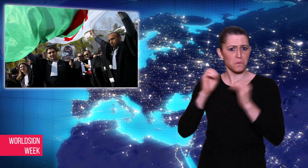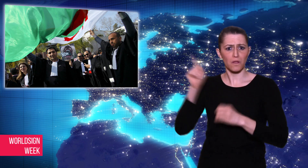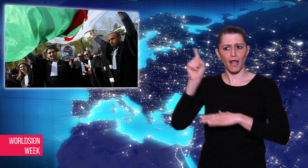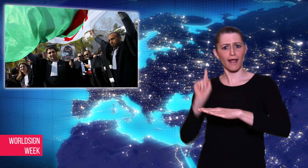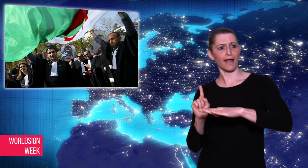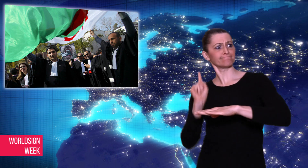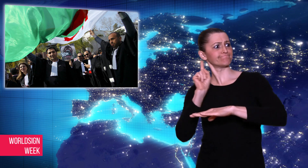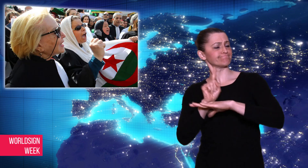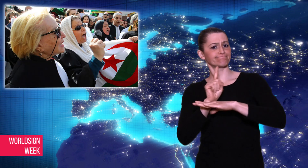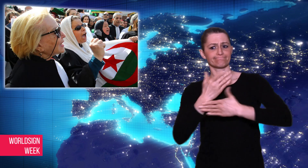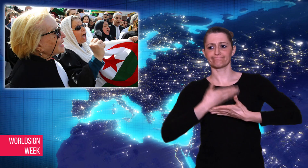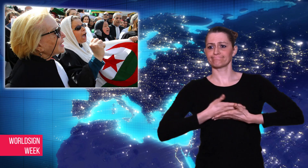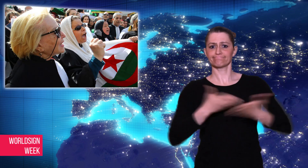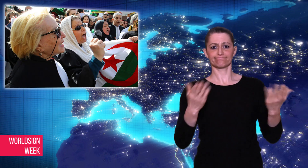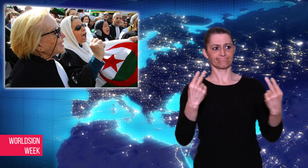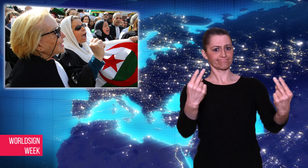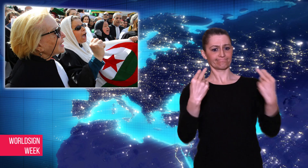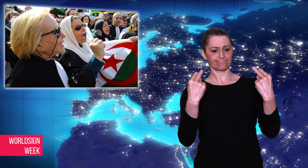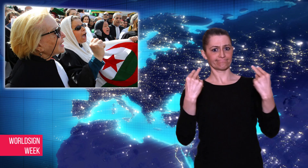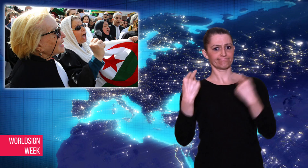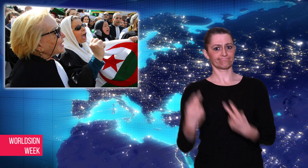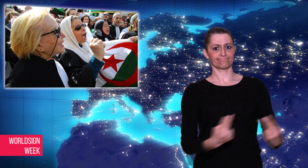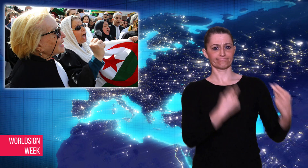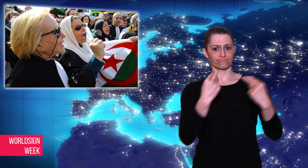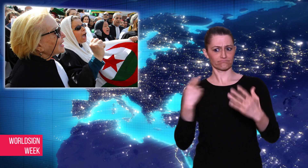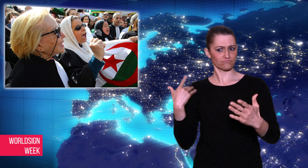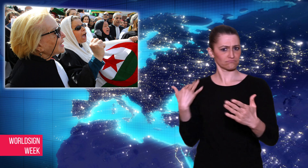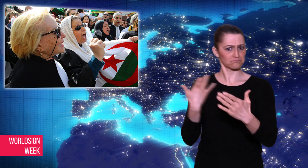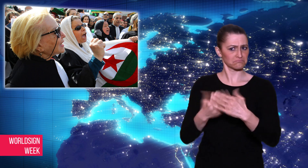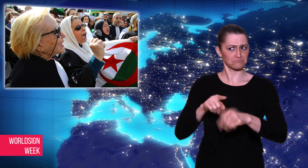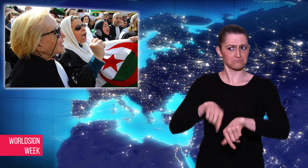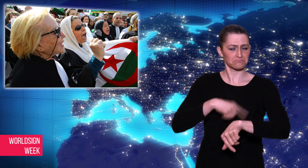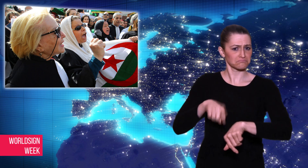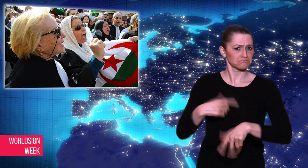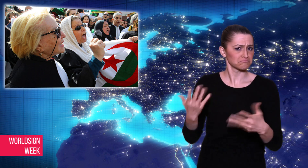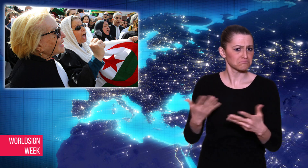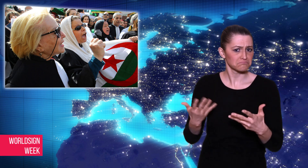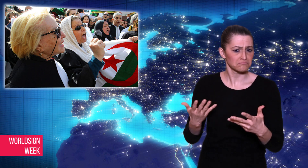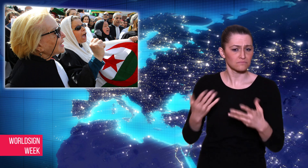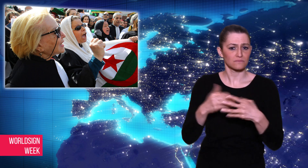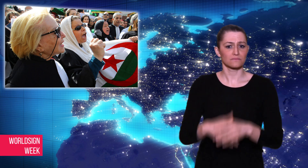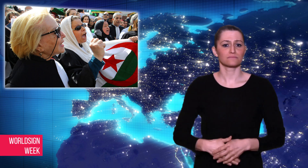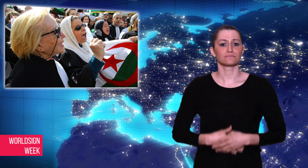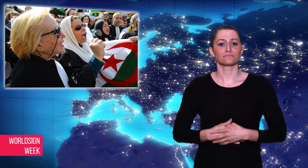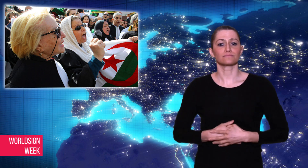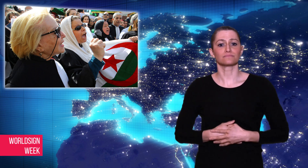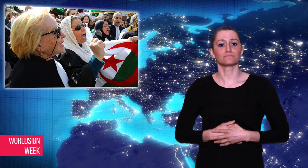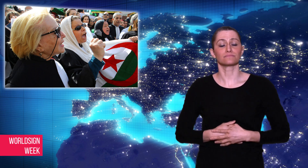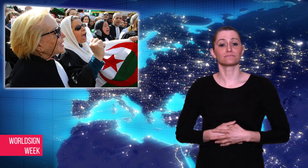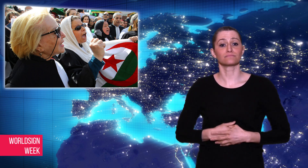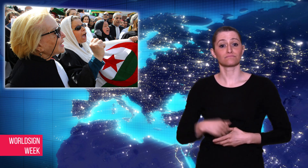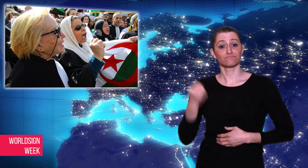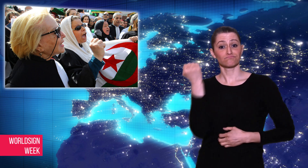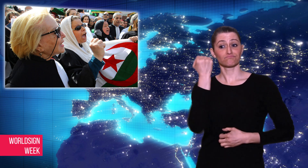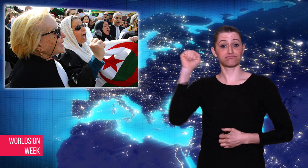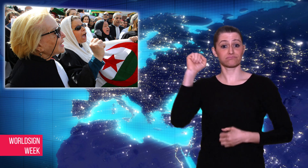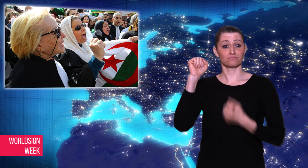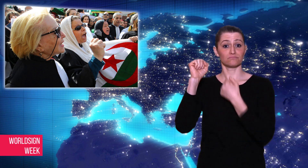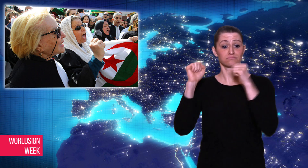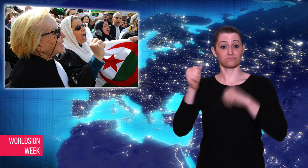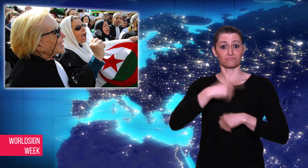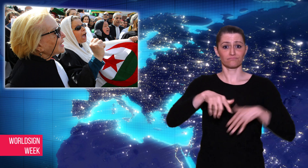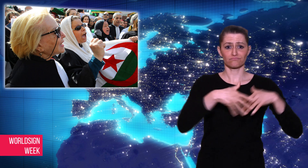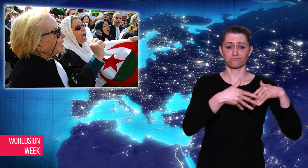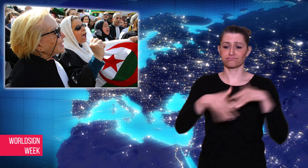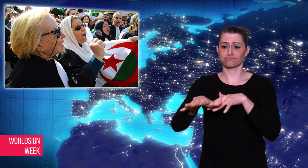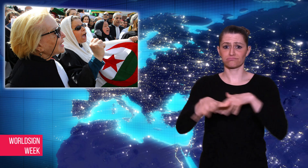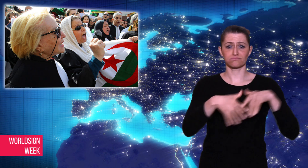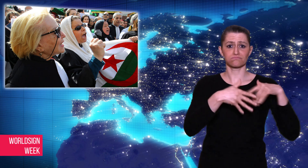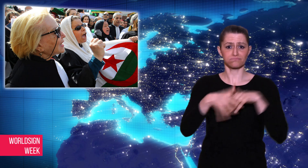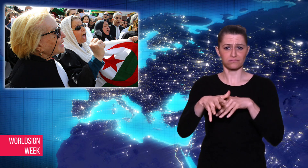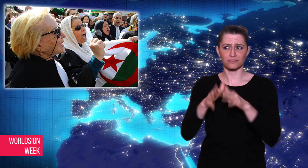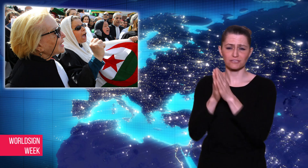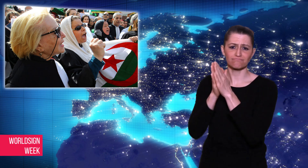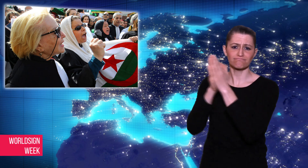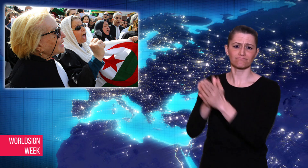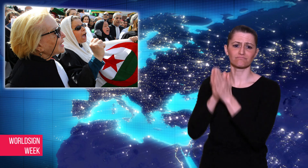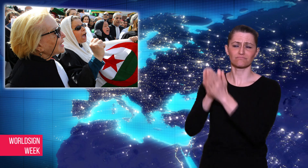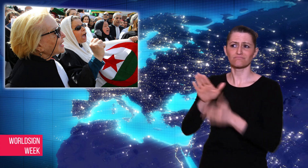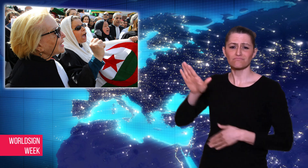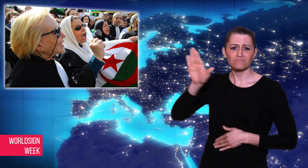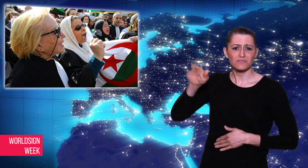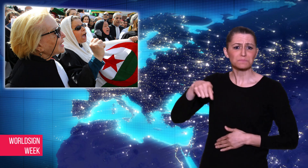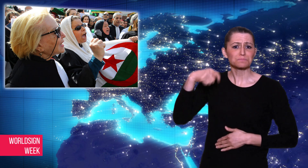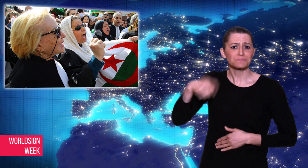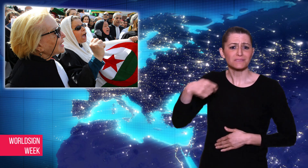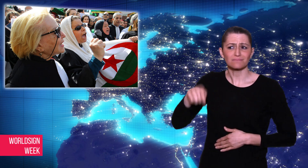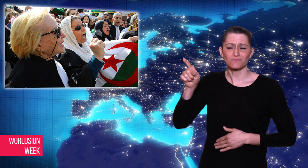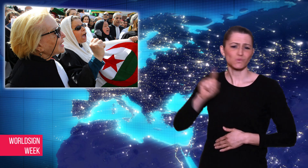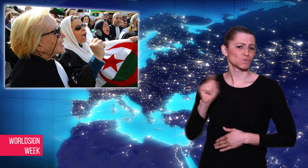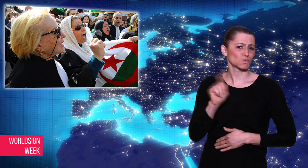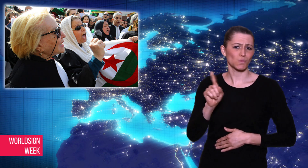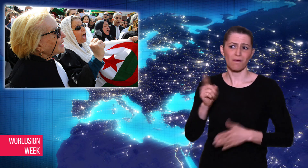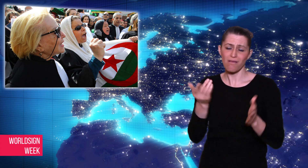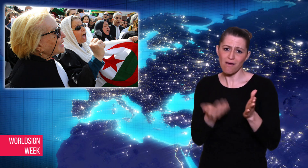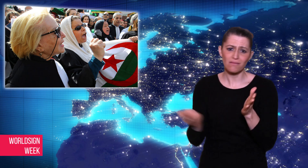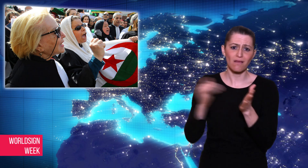in 2013. The protestors wanted the president to not run again